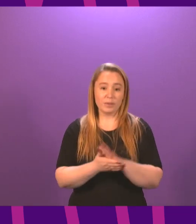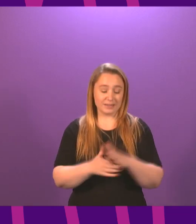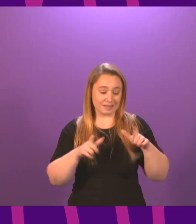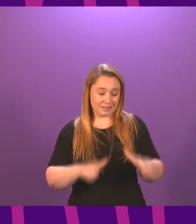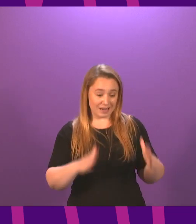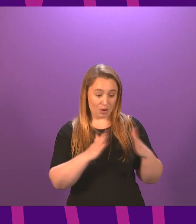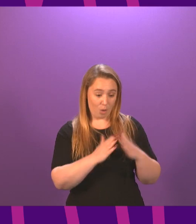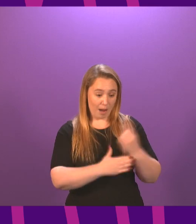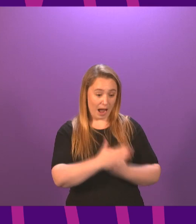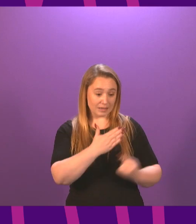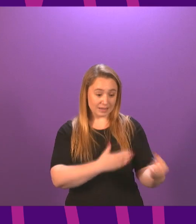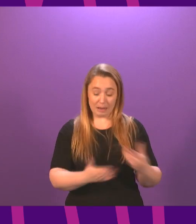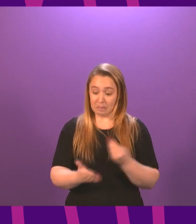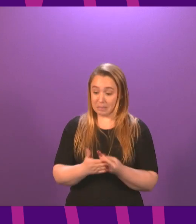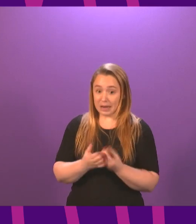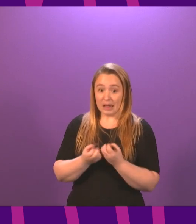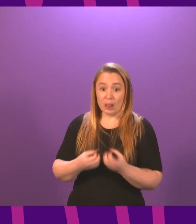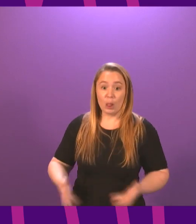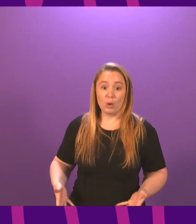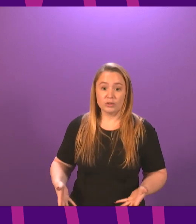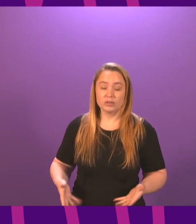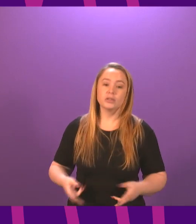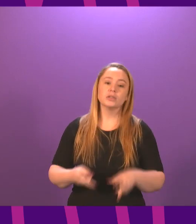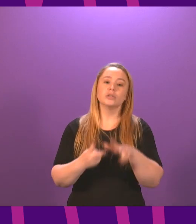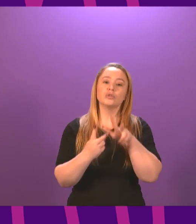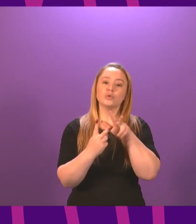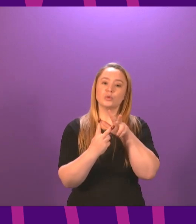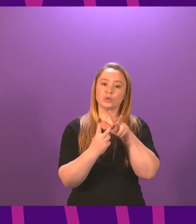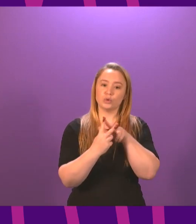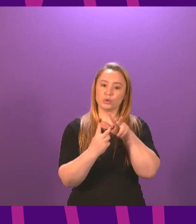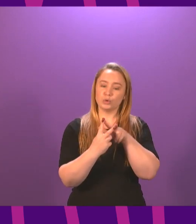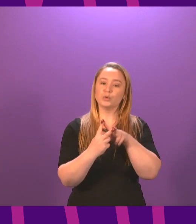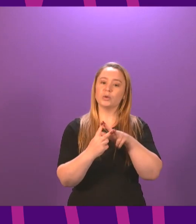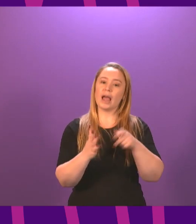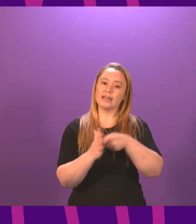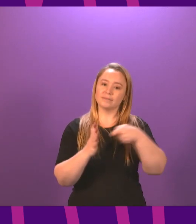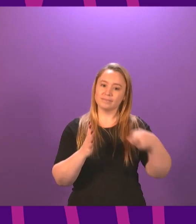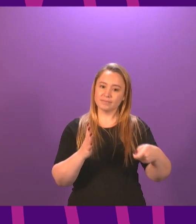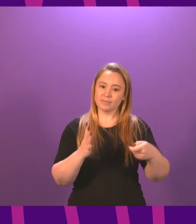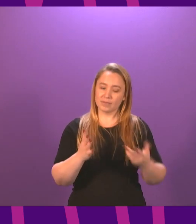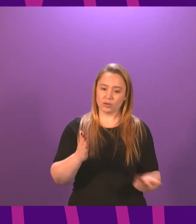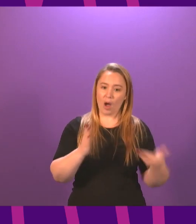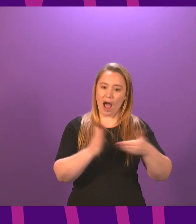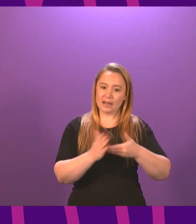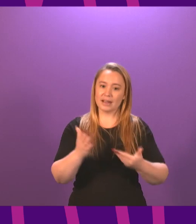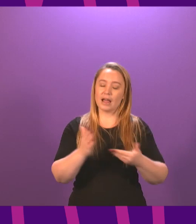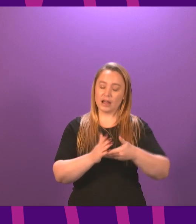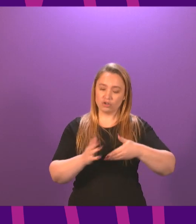as a result of having to self-isolate. The two specific extensions will help more people.